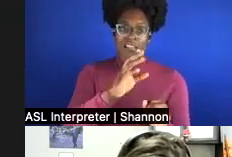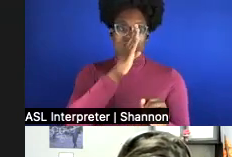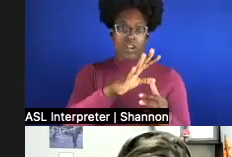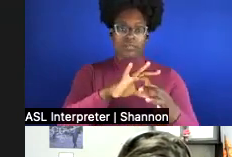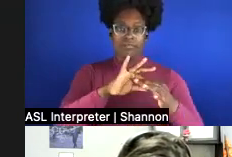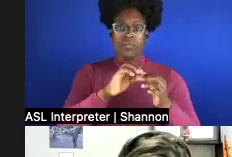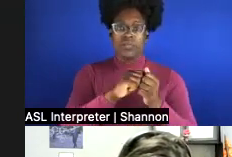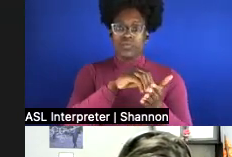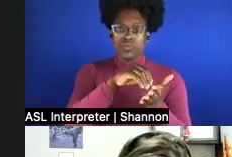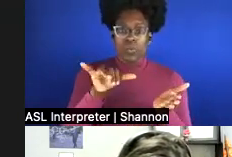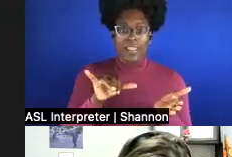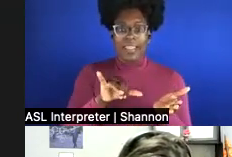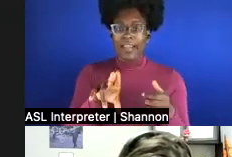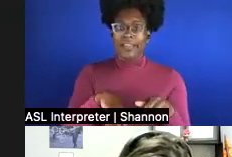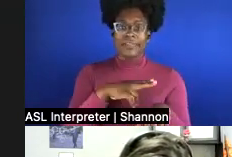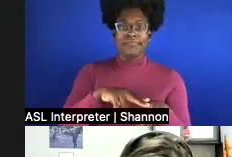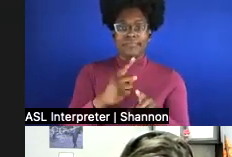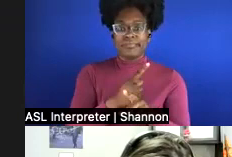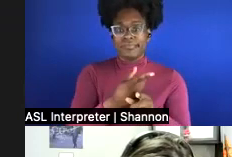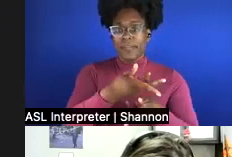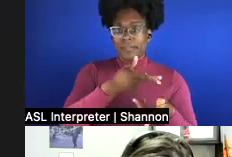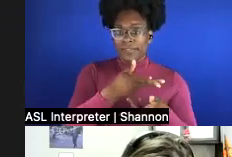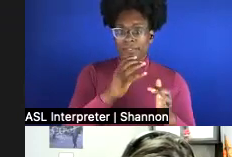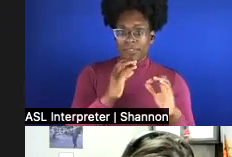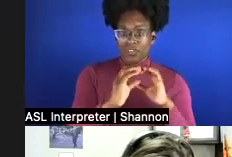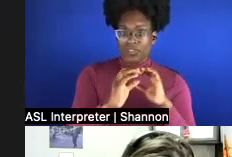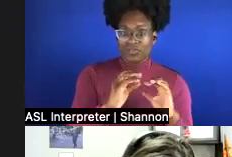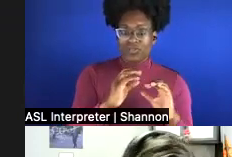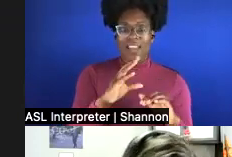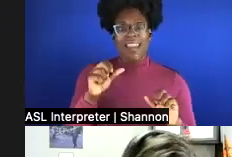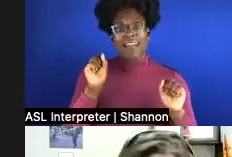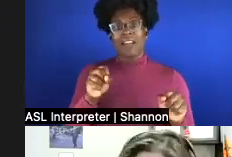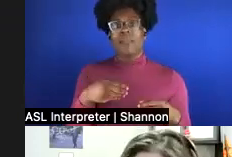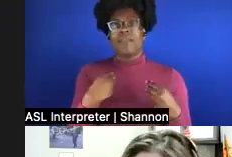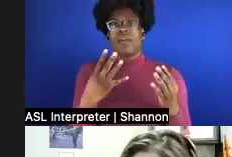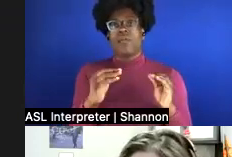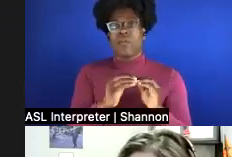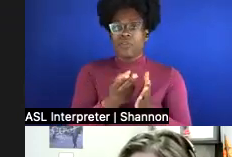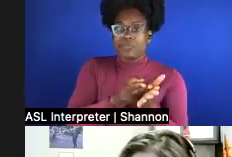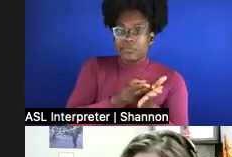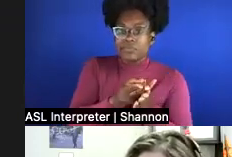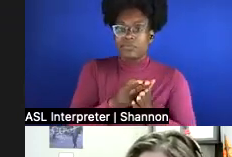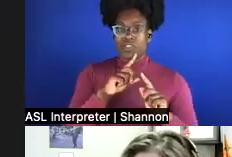Through this, I can provide a genuine response, and positivity seems to come naturally with the